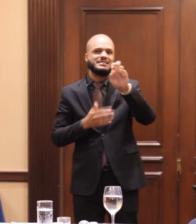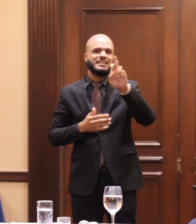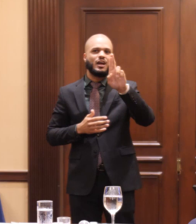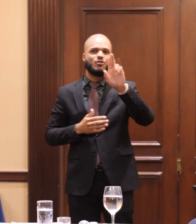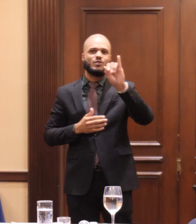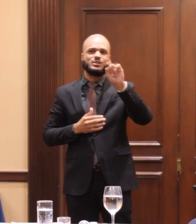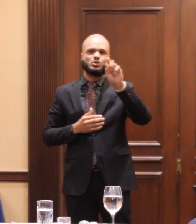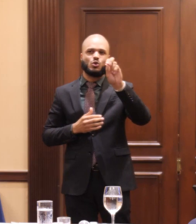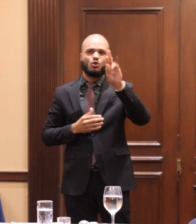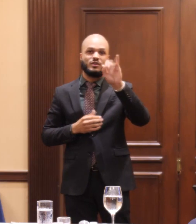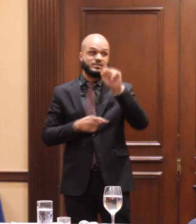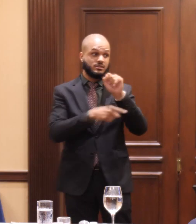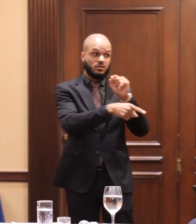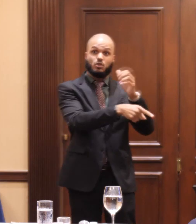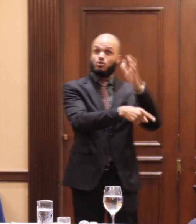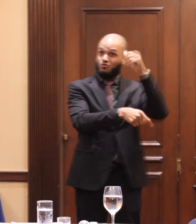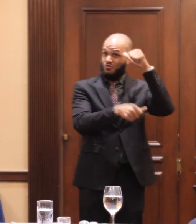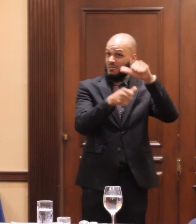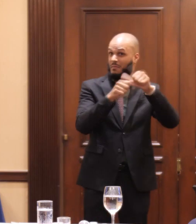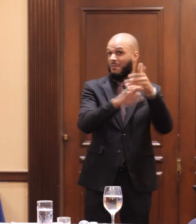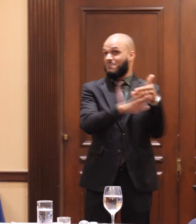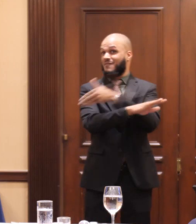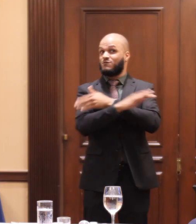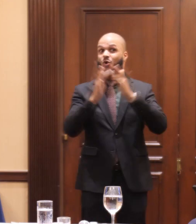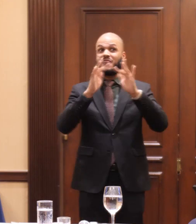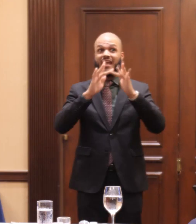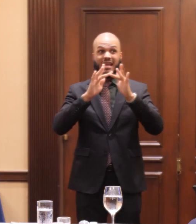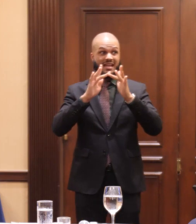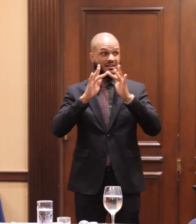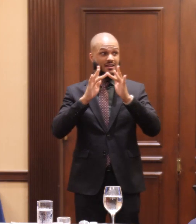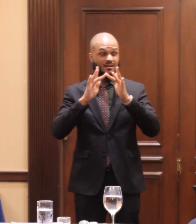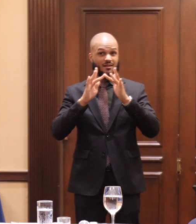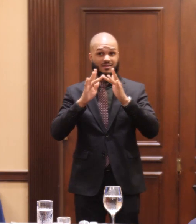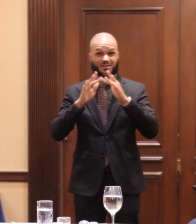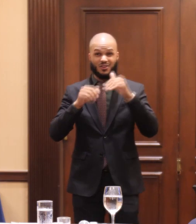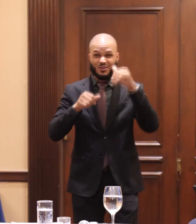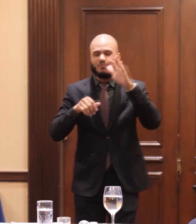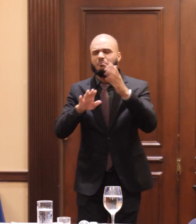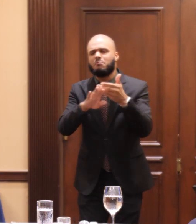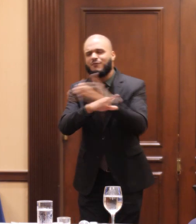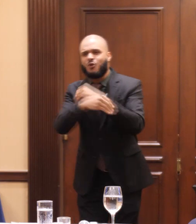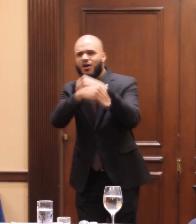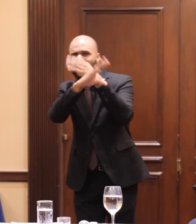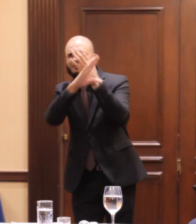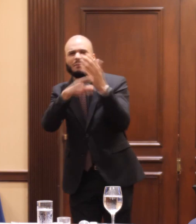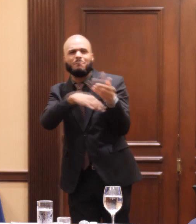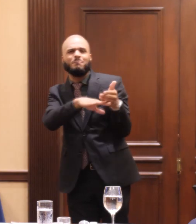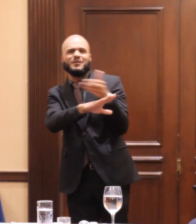If you if you can remember a time before the internet and email and video conferencing, the the old way to do that was